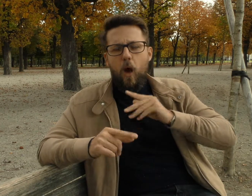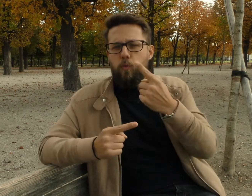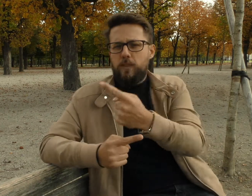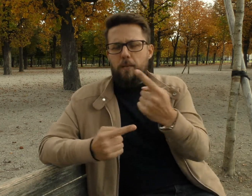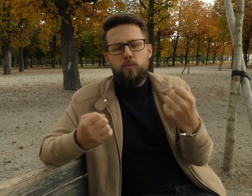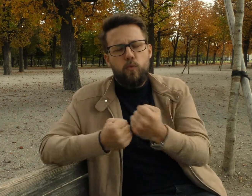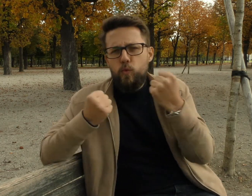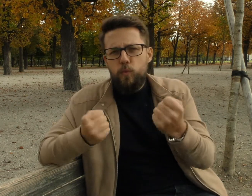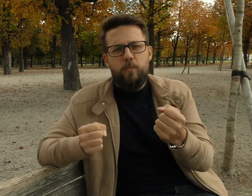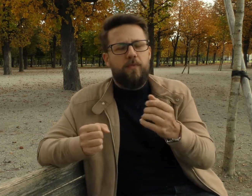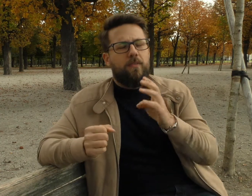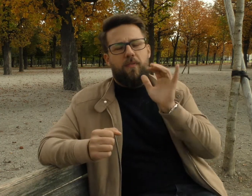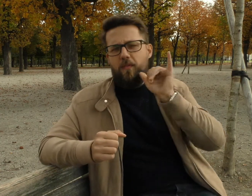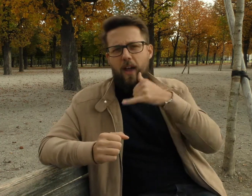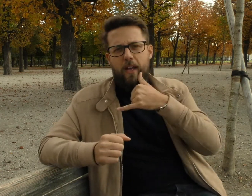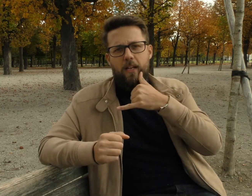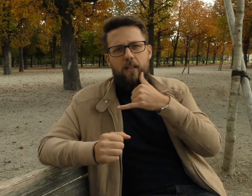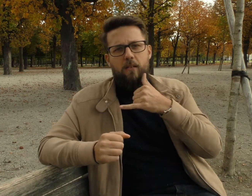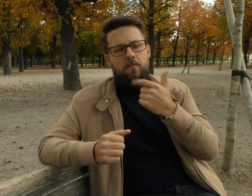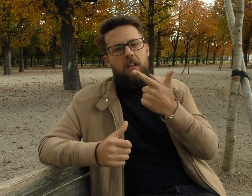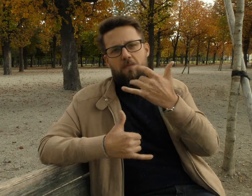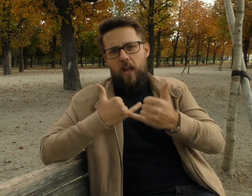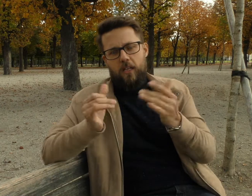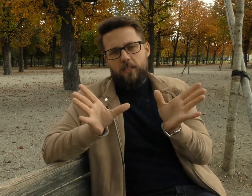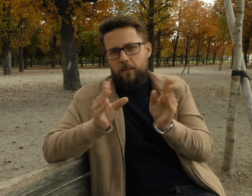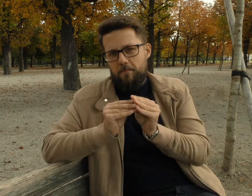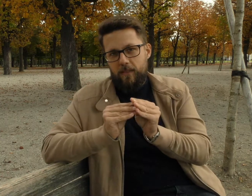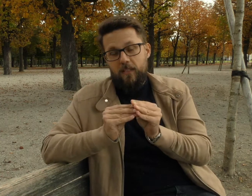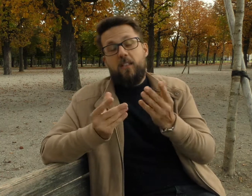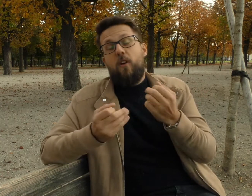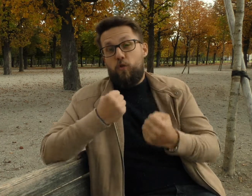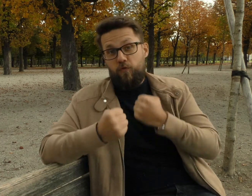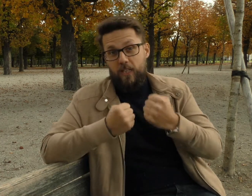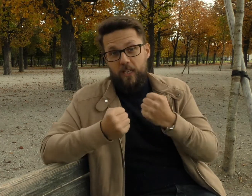They themselves showed a lot of initiative, which was nice. Organising the whole project over 2 years was difficult,